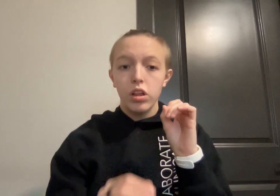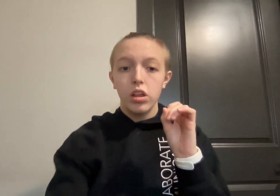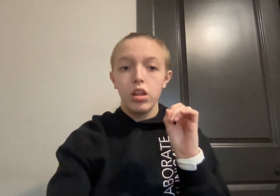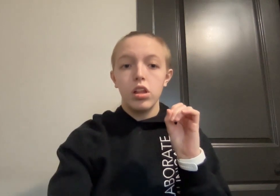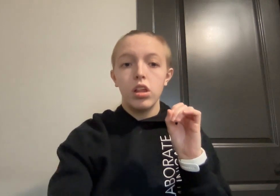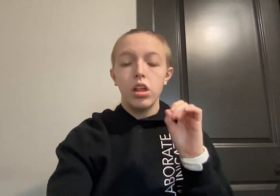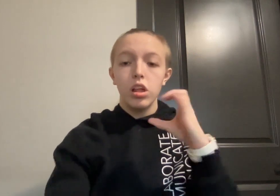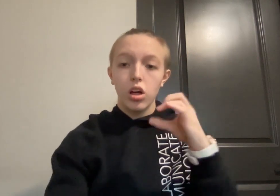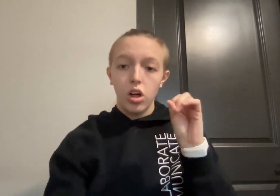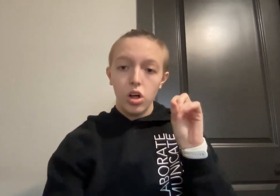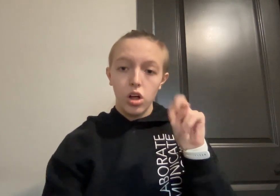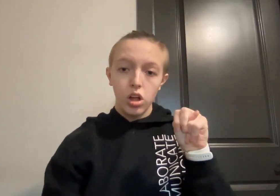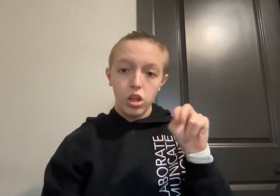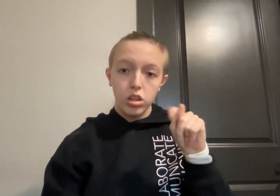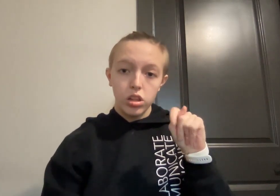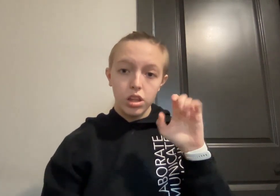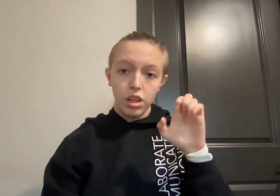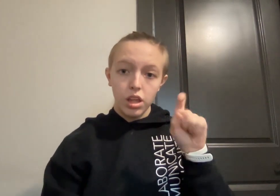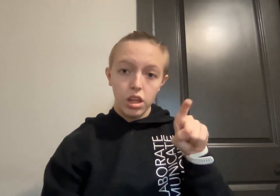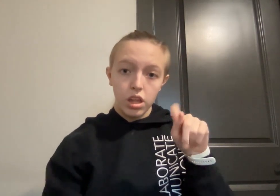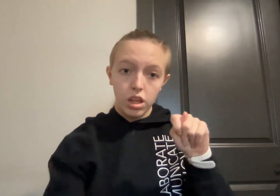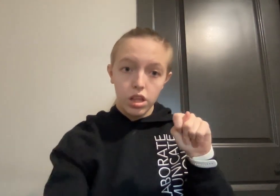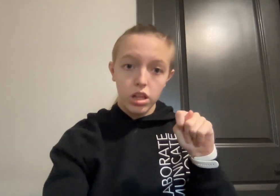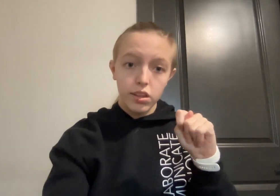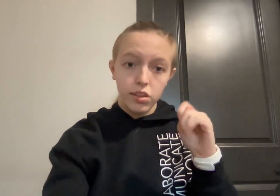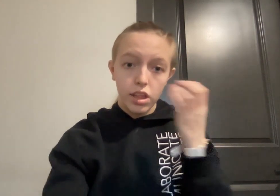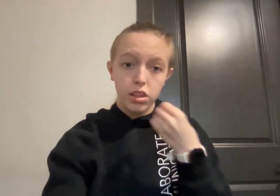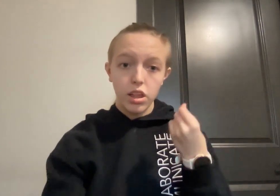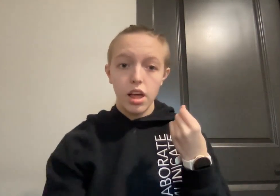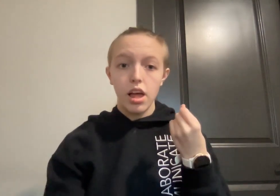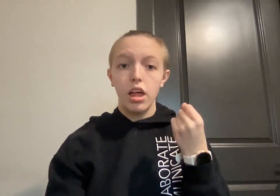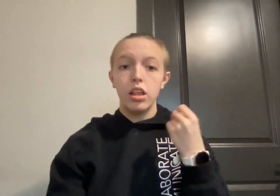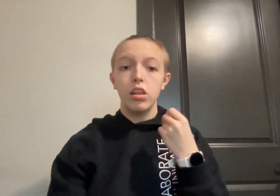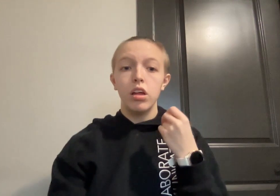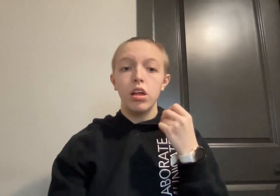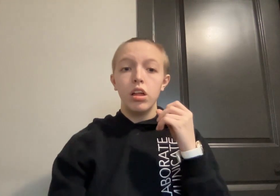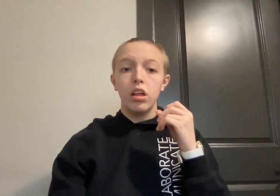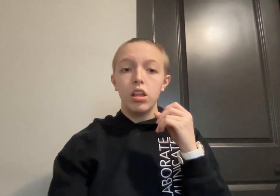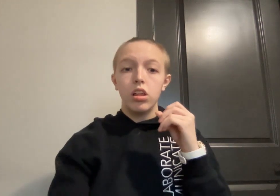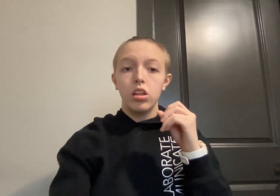context and